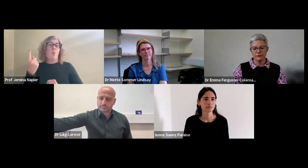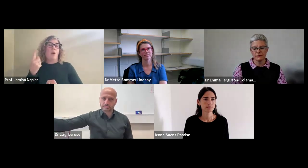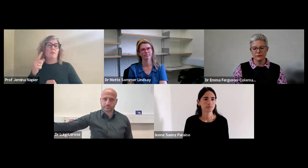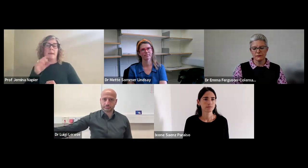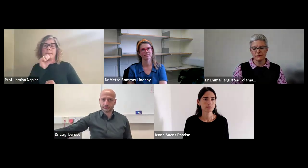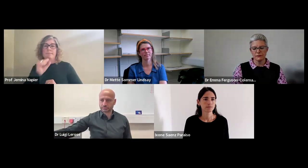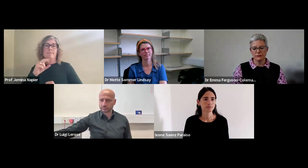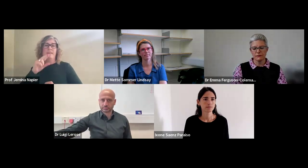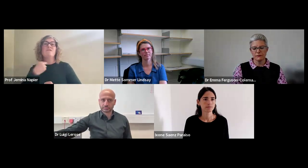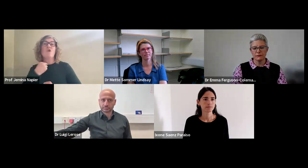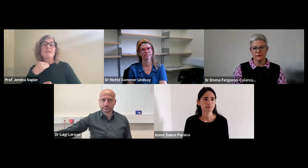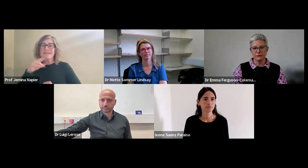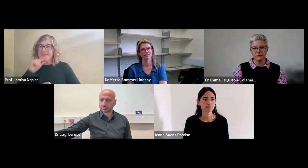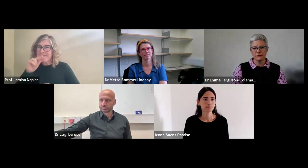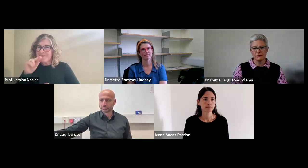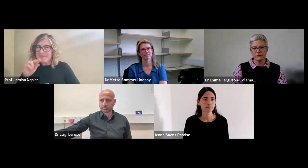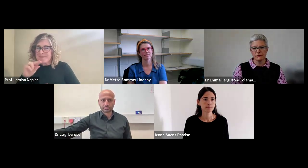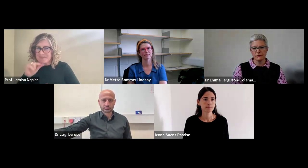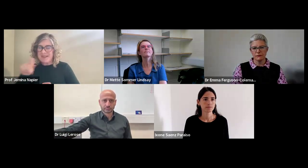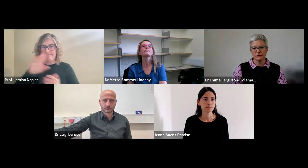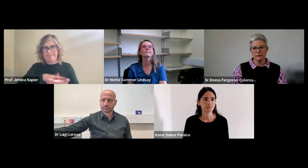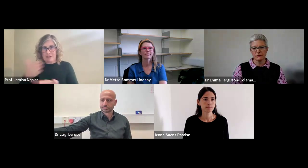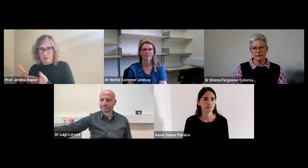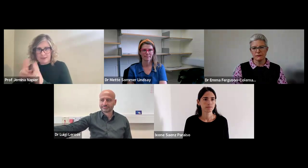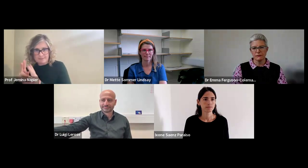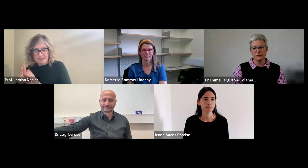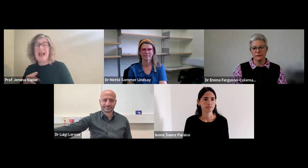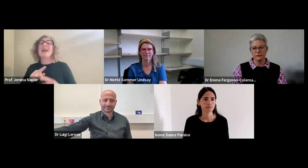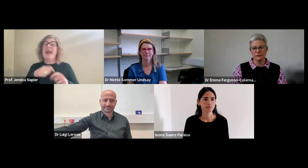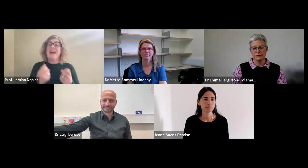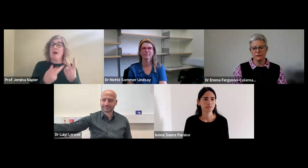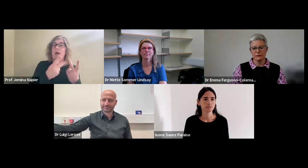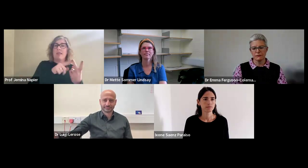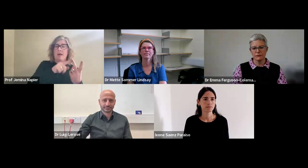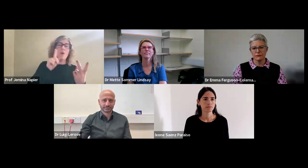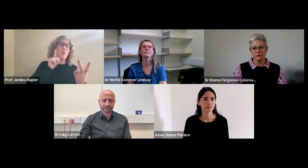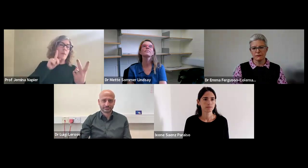hear interpretation -there is a male voice at the moment currently rendering interpretations,